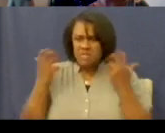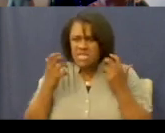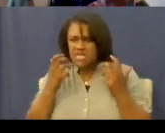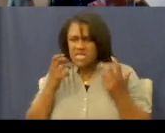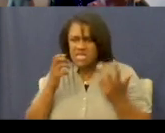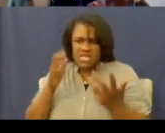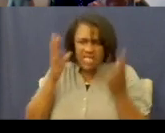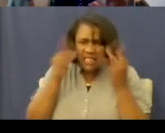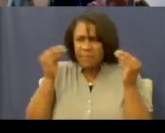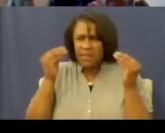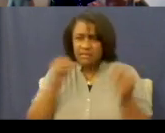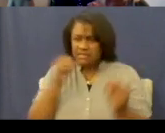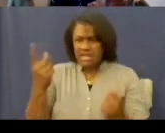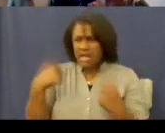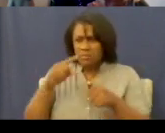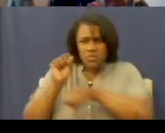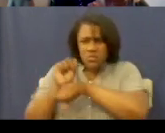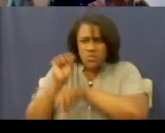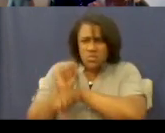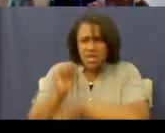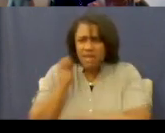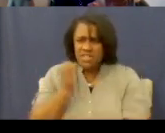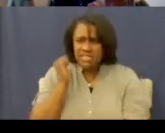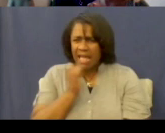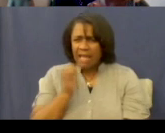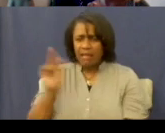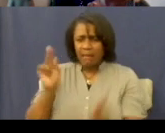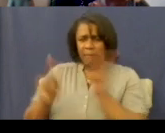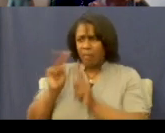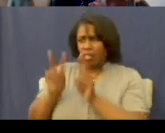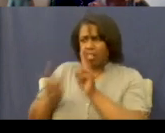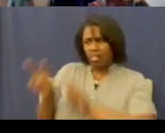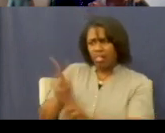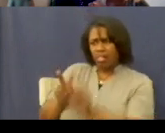People wondered why that was, and then they realized